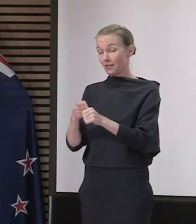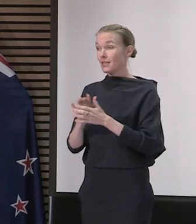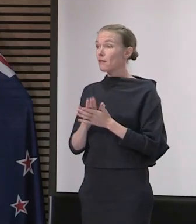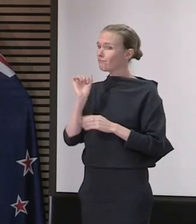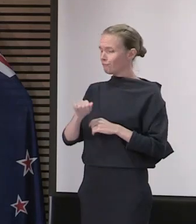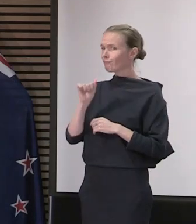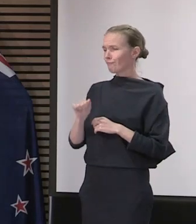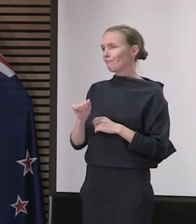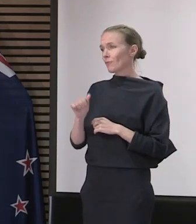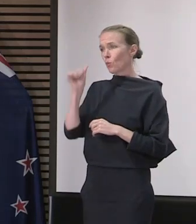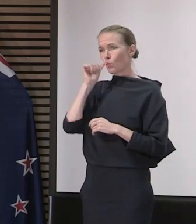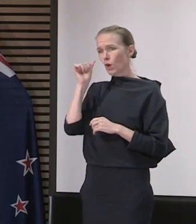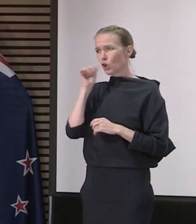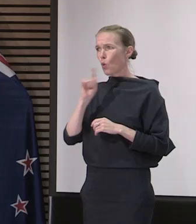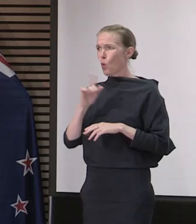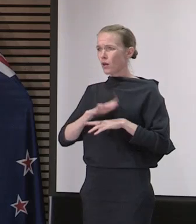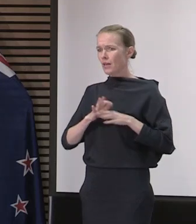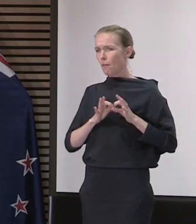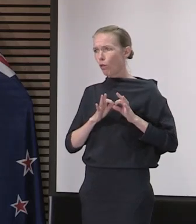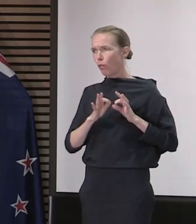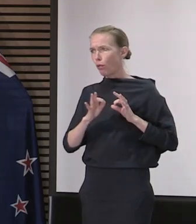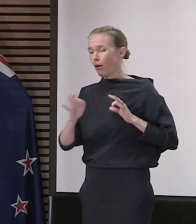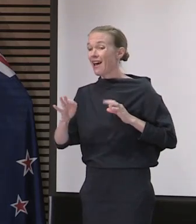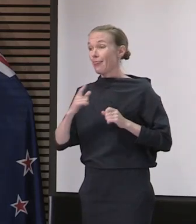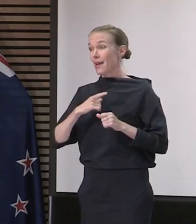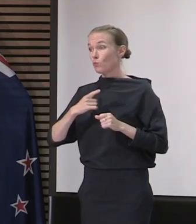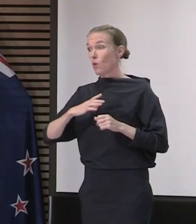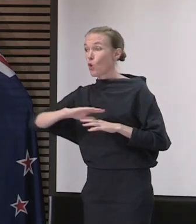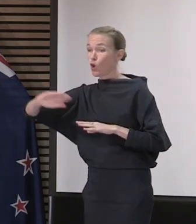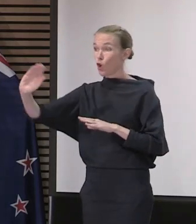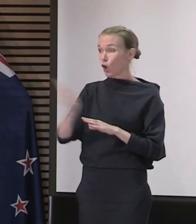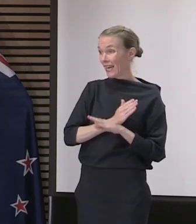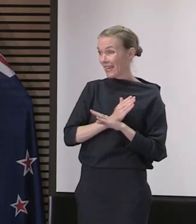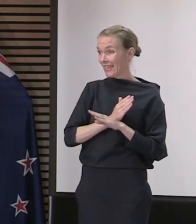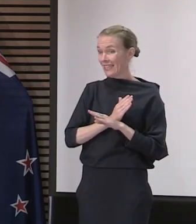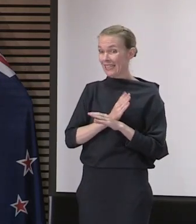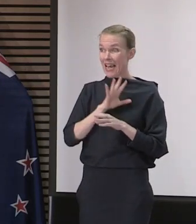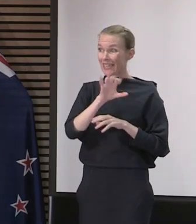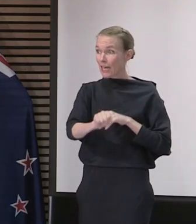similar position, there is a very long tail, and what we are trying to do now of course